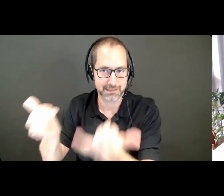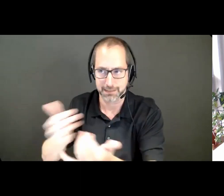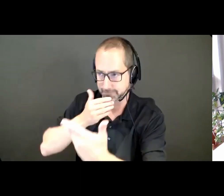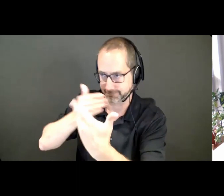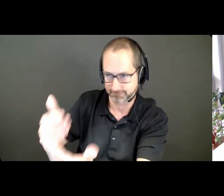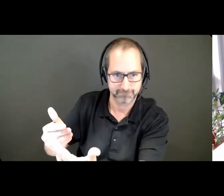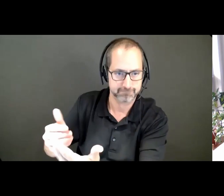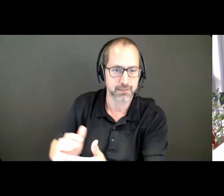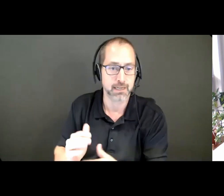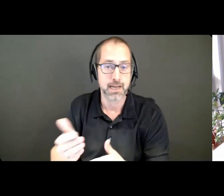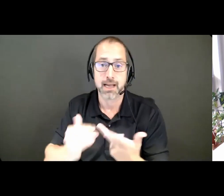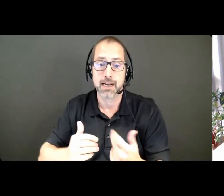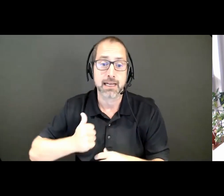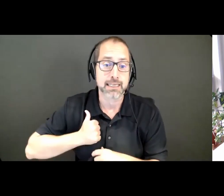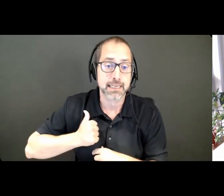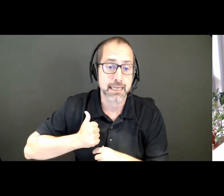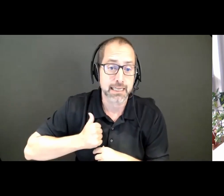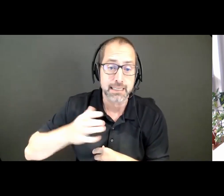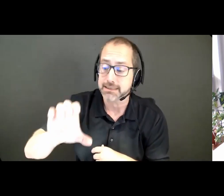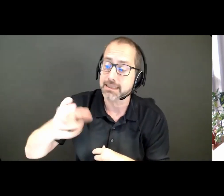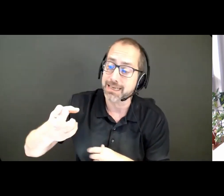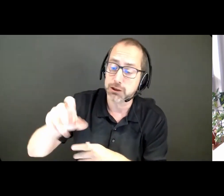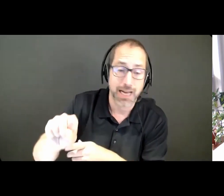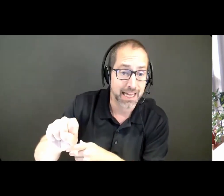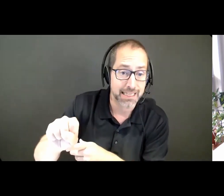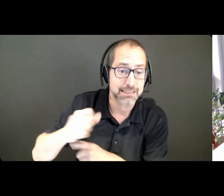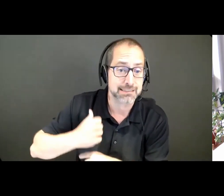and Canadian Hearing Services for providing live captioning, which I think is available